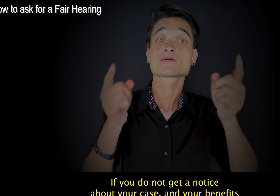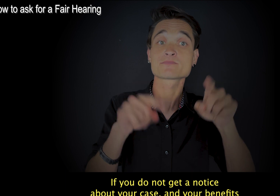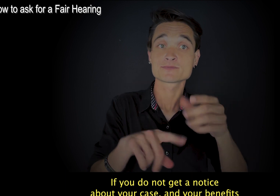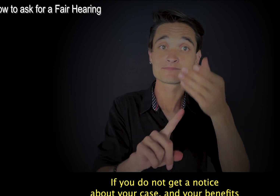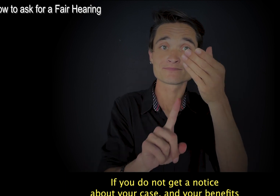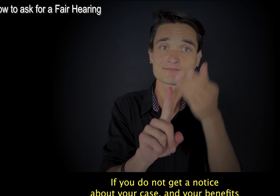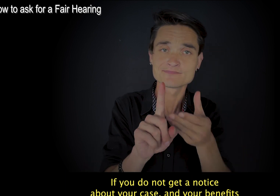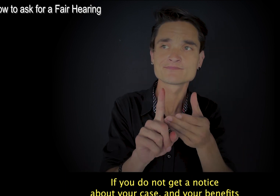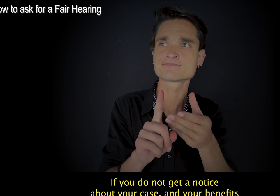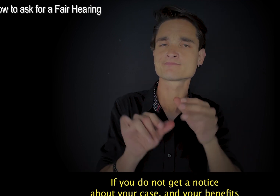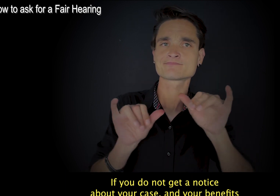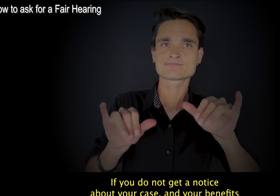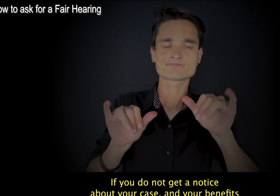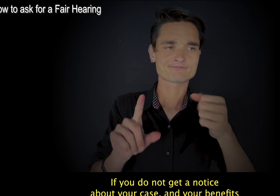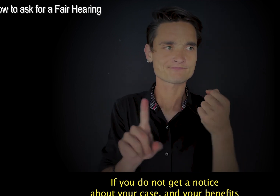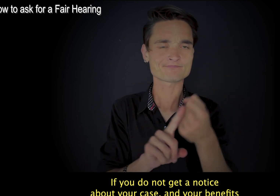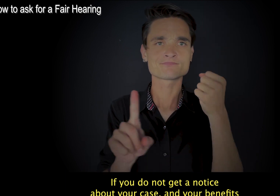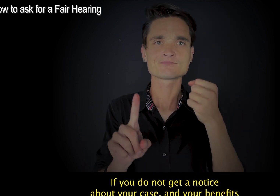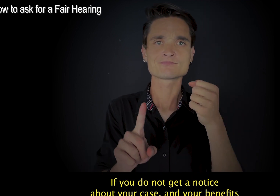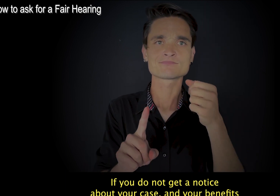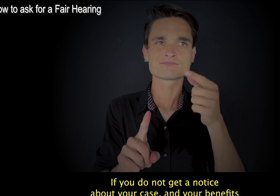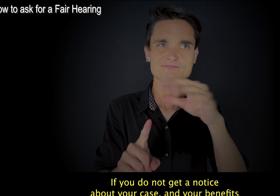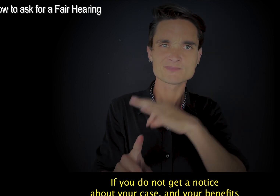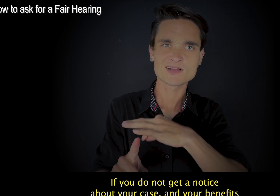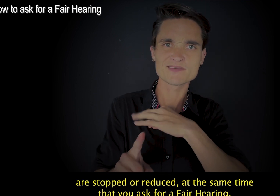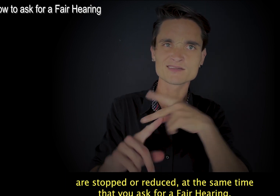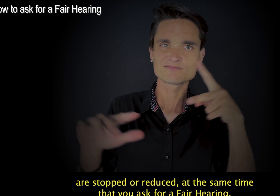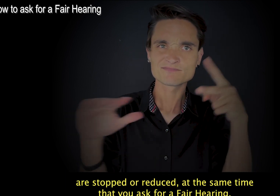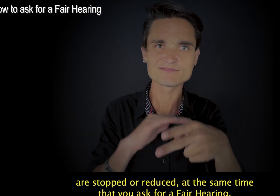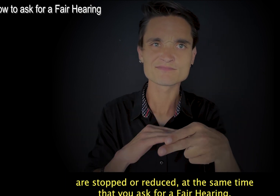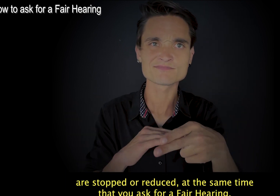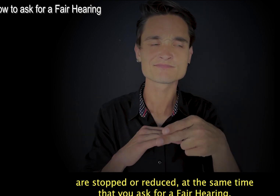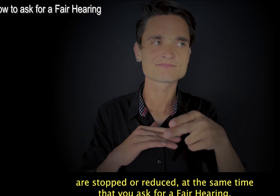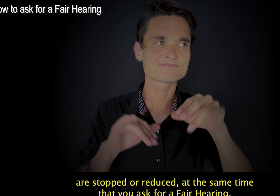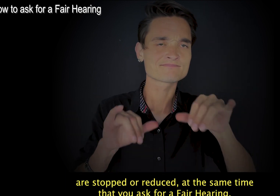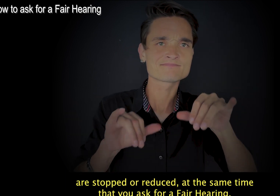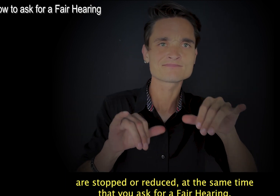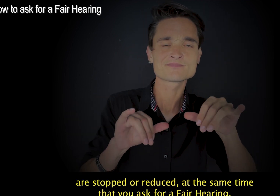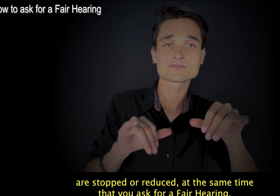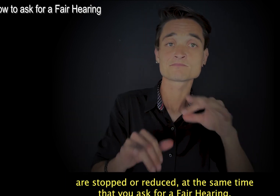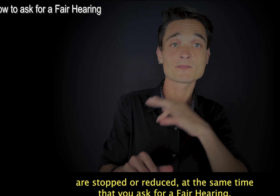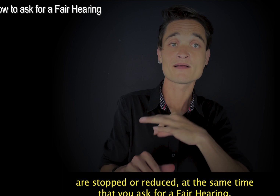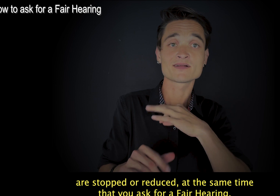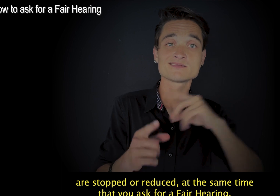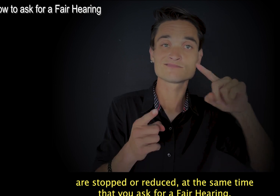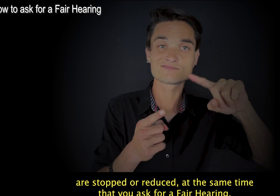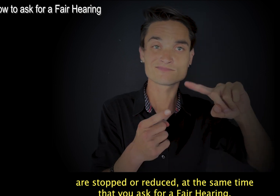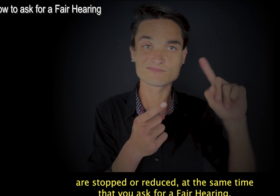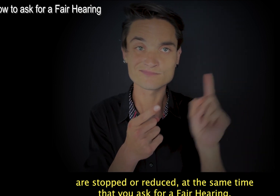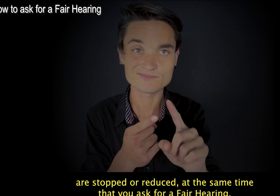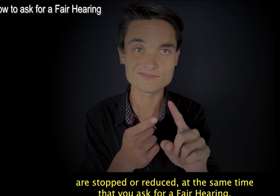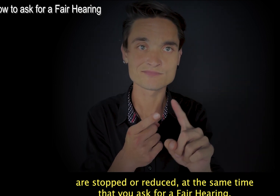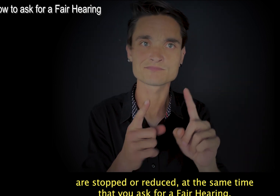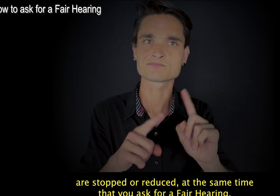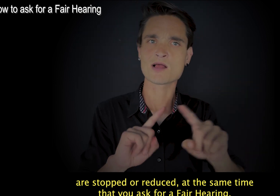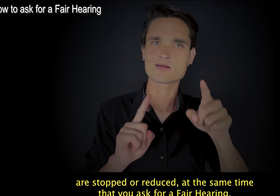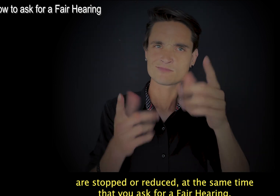If you do not get a notice about your case, and your benefits are stopped or reduced, at the same time that you ask for a Fair Hearing,